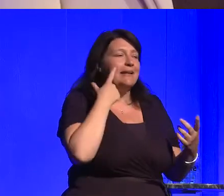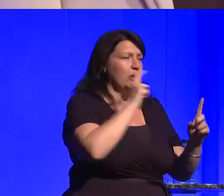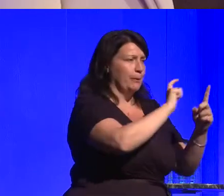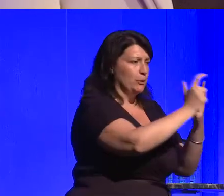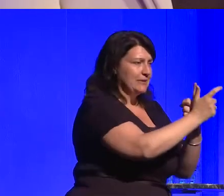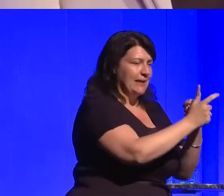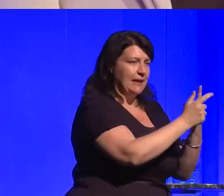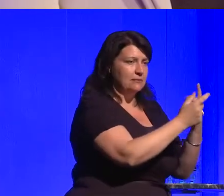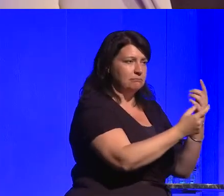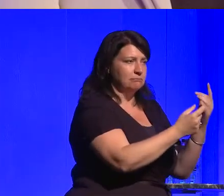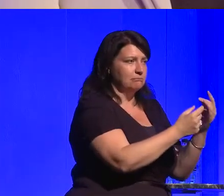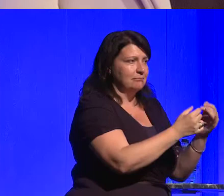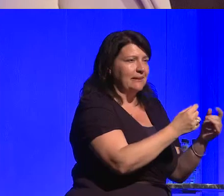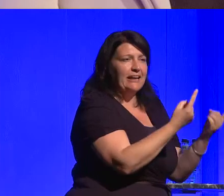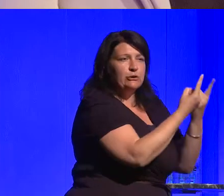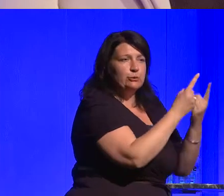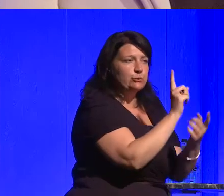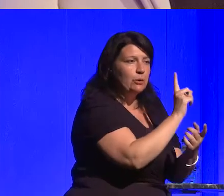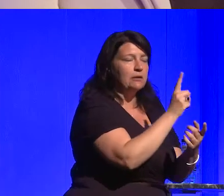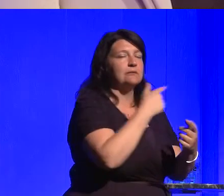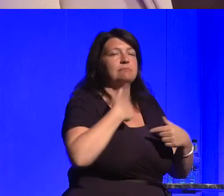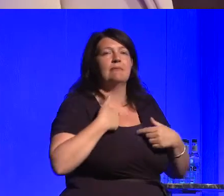We can support people to do things differently.